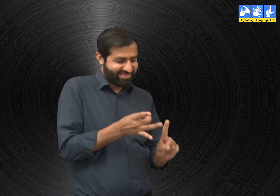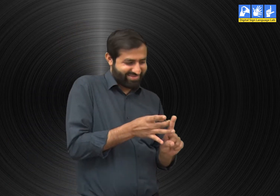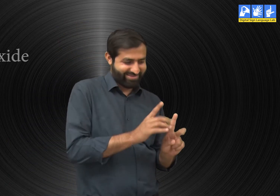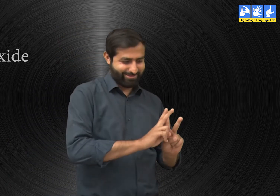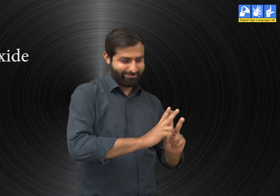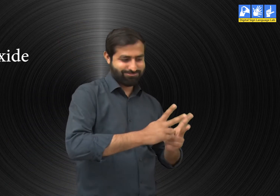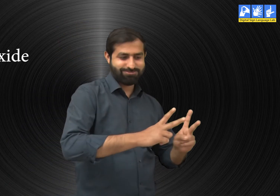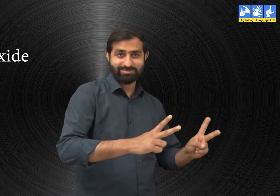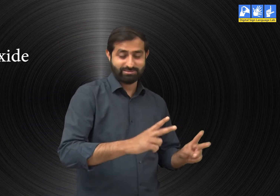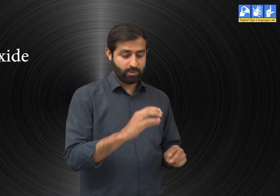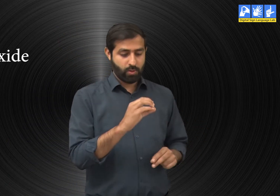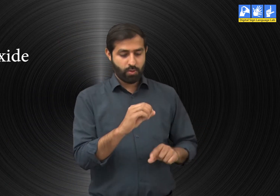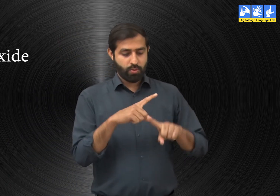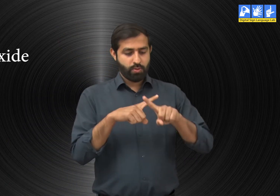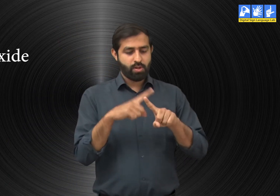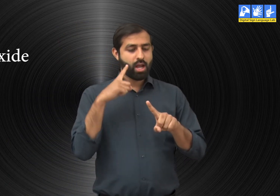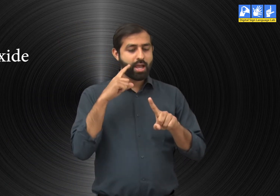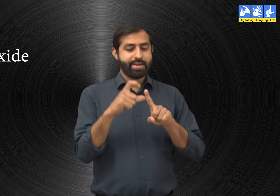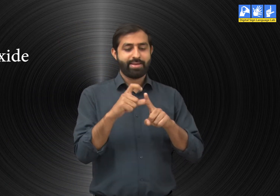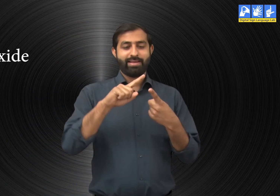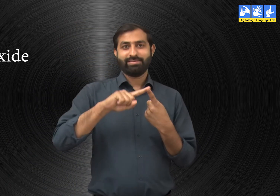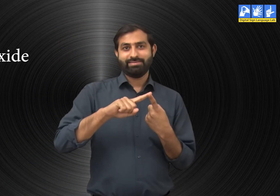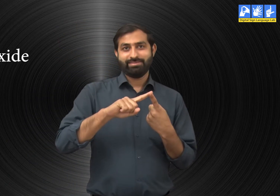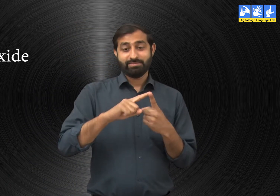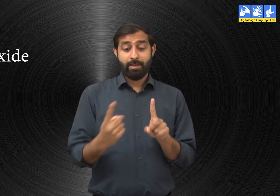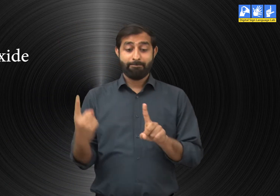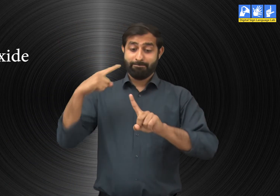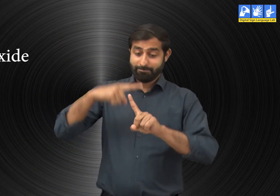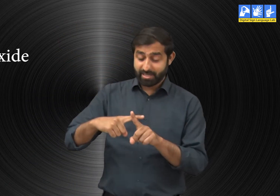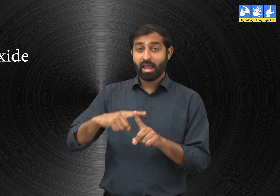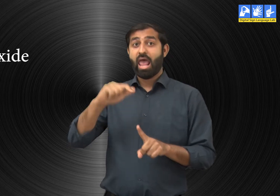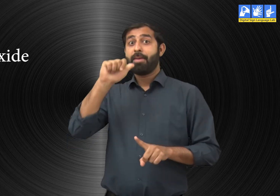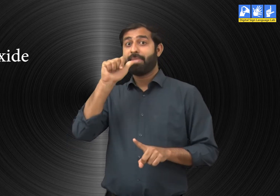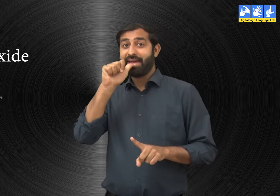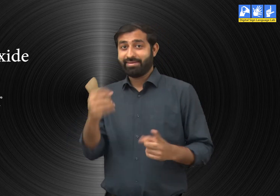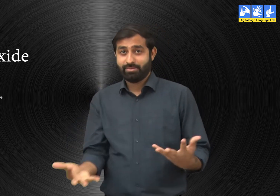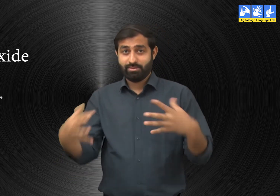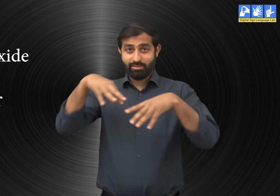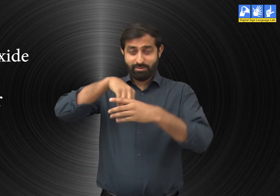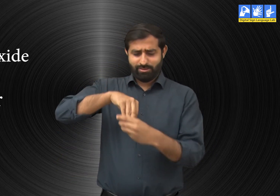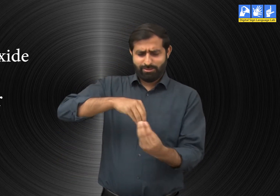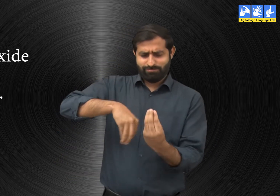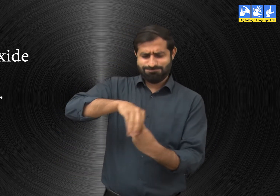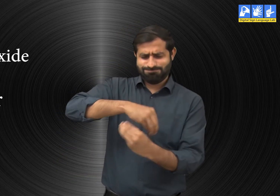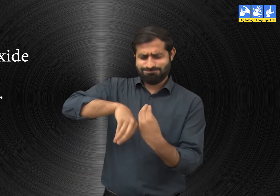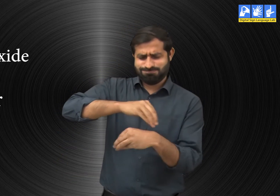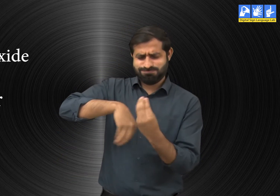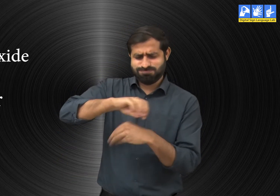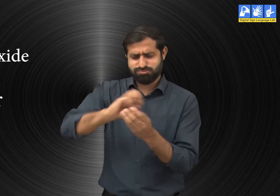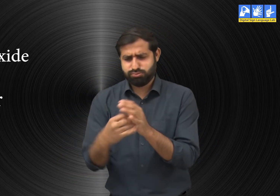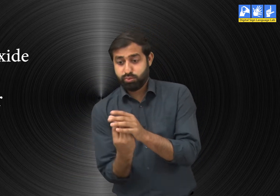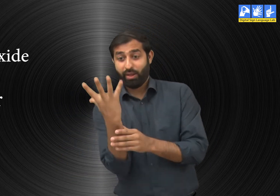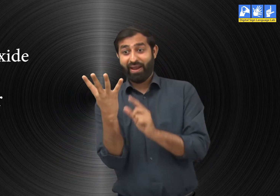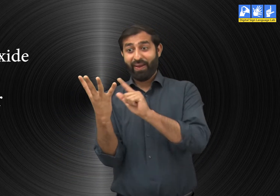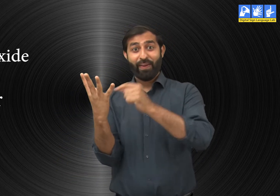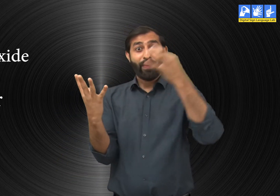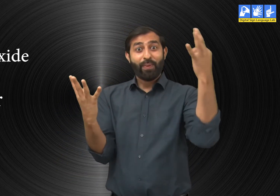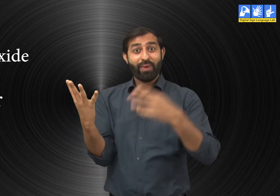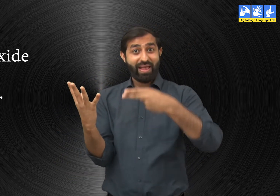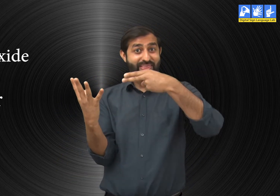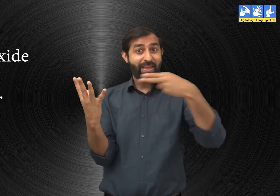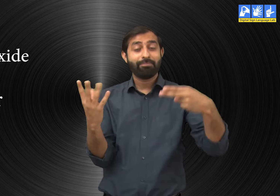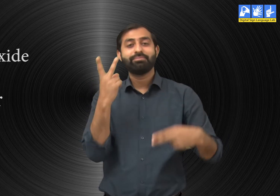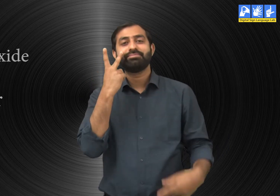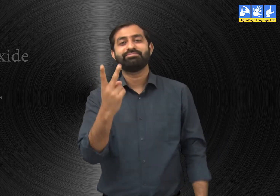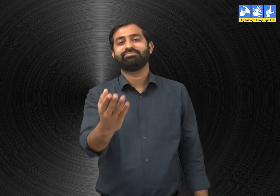When metal oxide reacts with water it produces metal hydroxide.